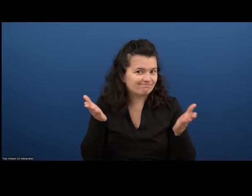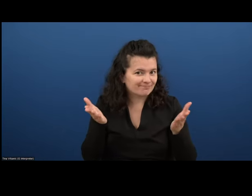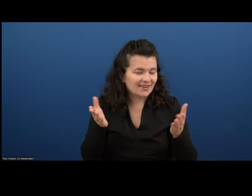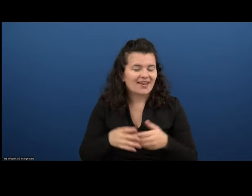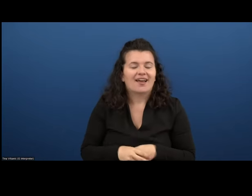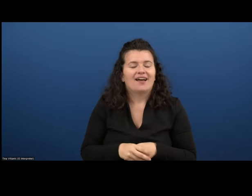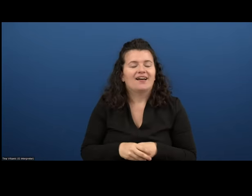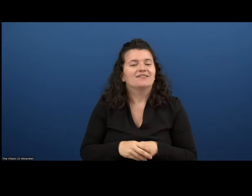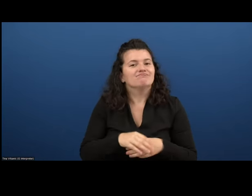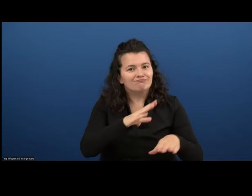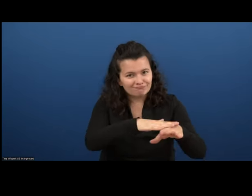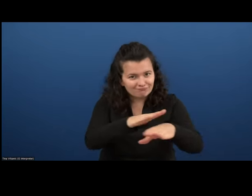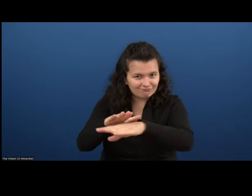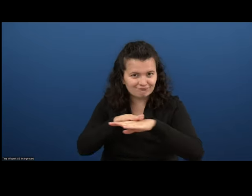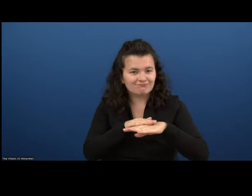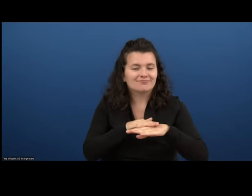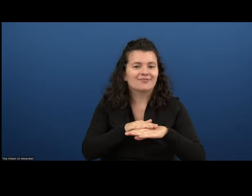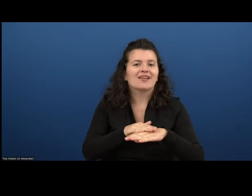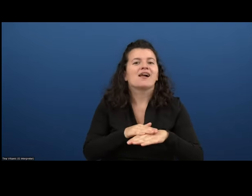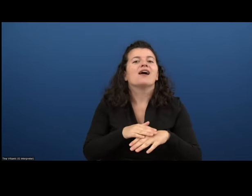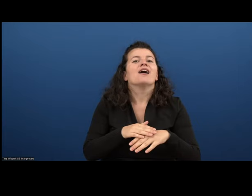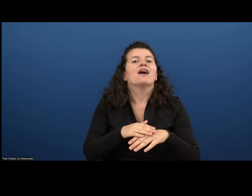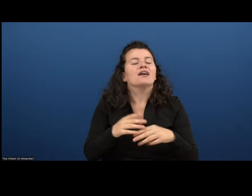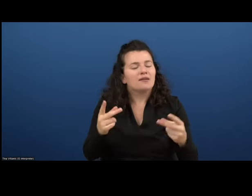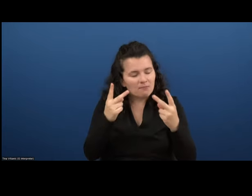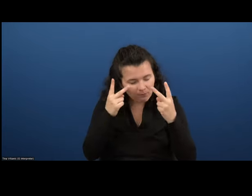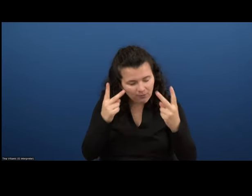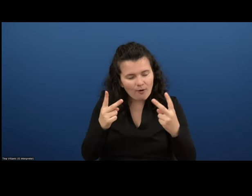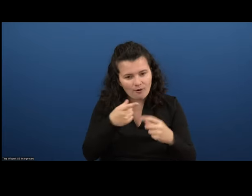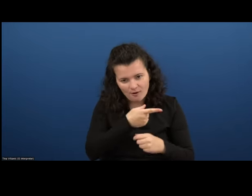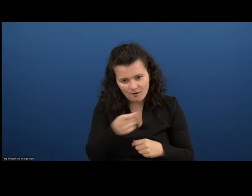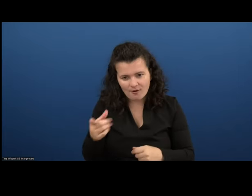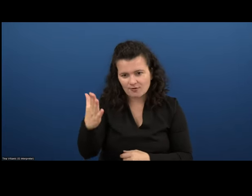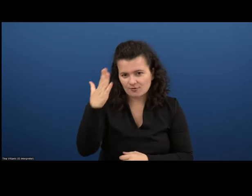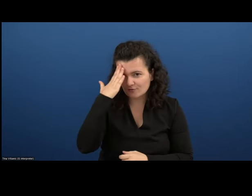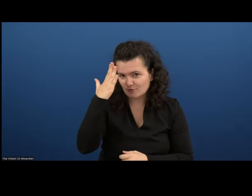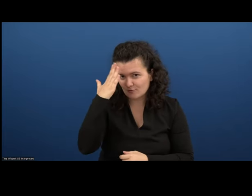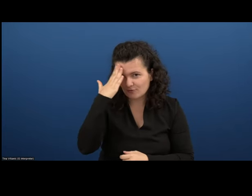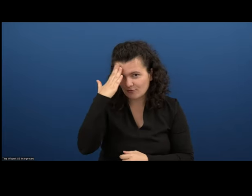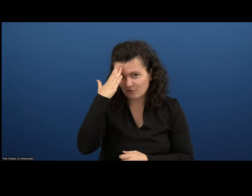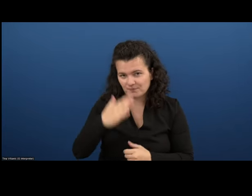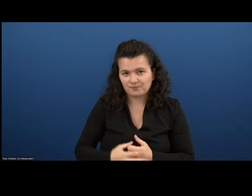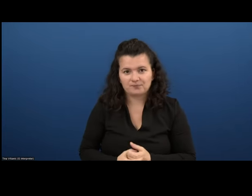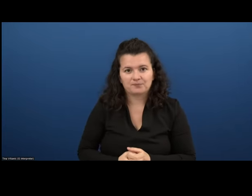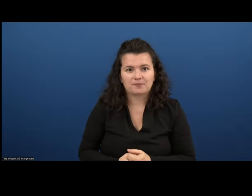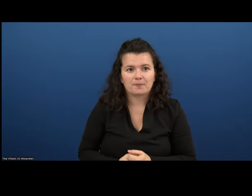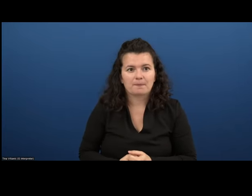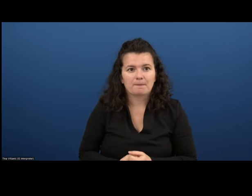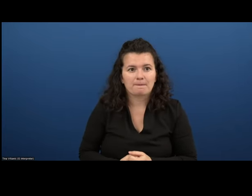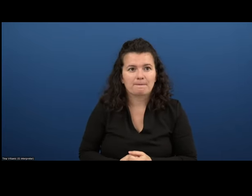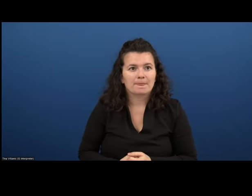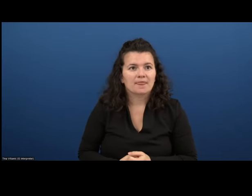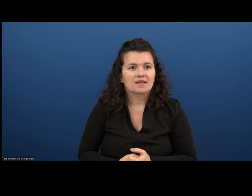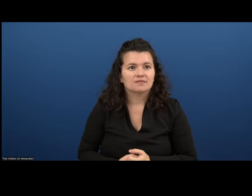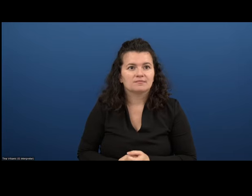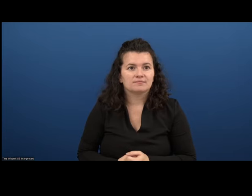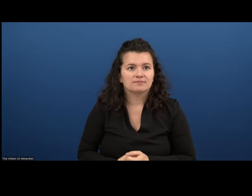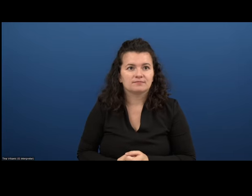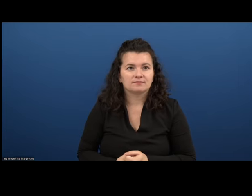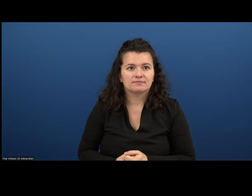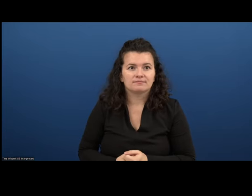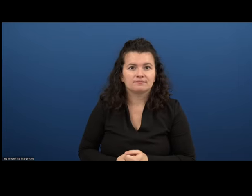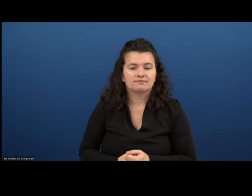09:41:56 It's important to remember that the multiple crises. It's not just covered. We